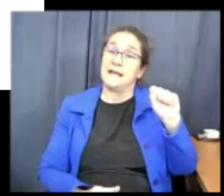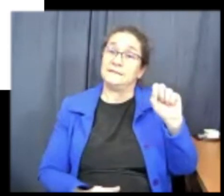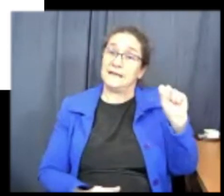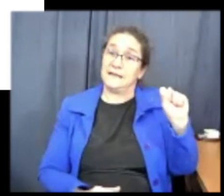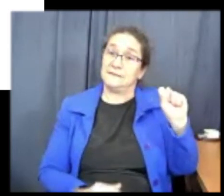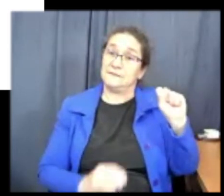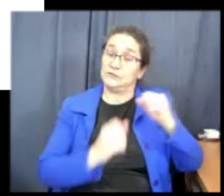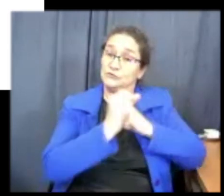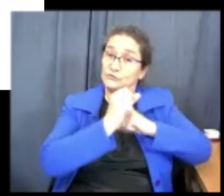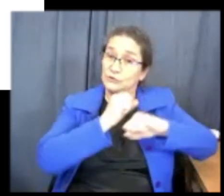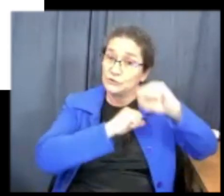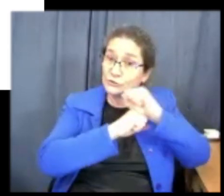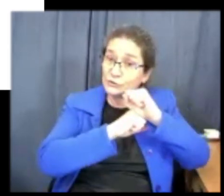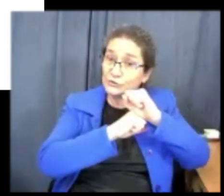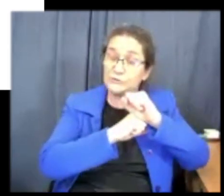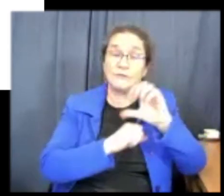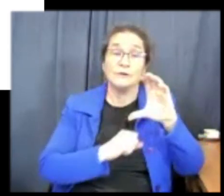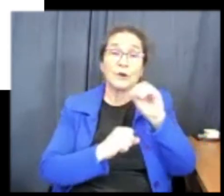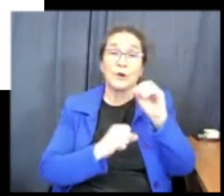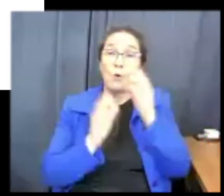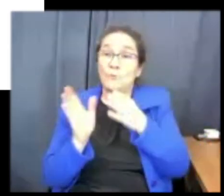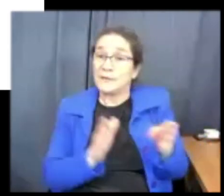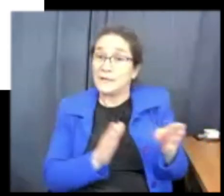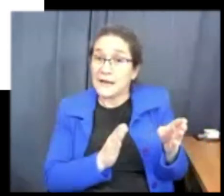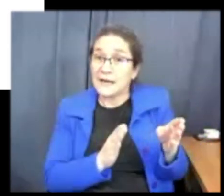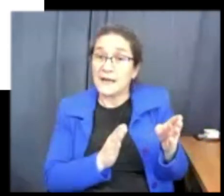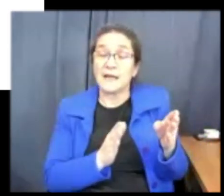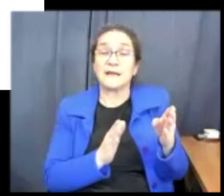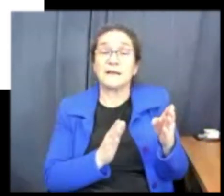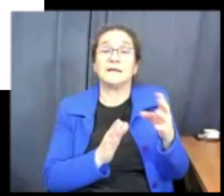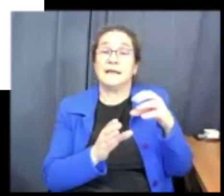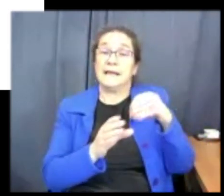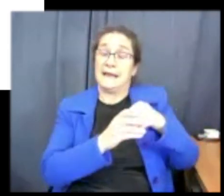for co-planning to serve students in place in the right way.